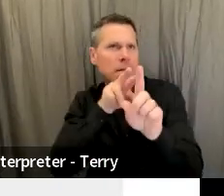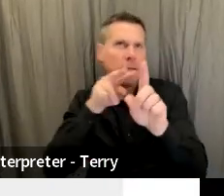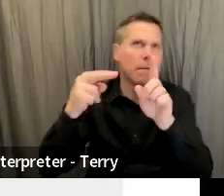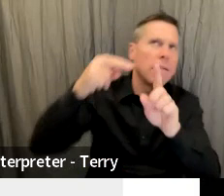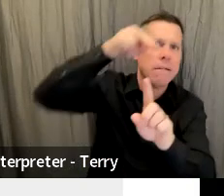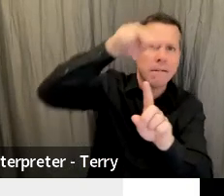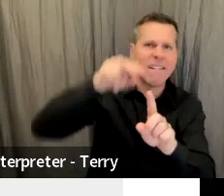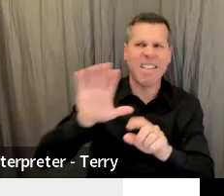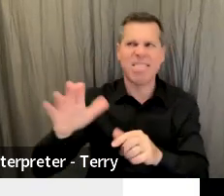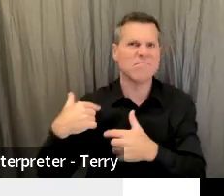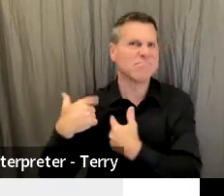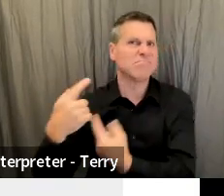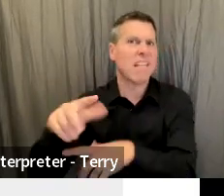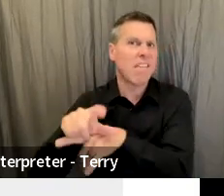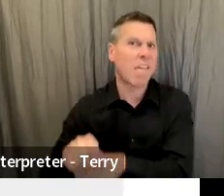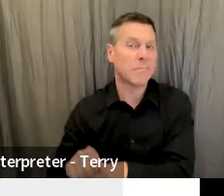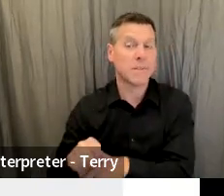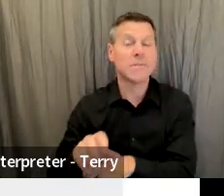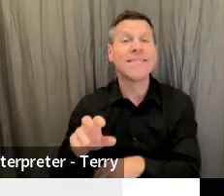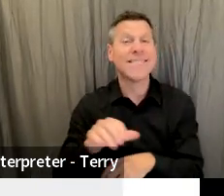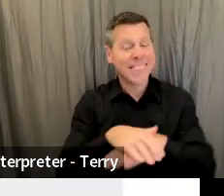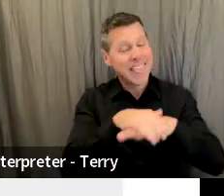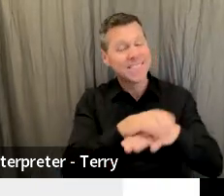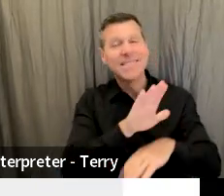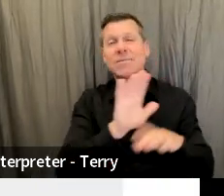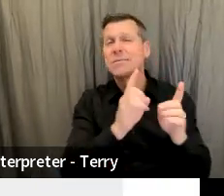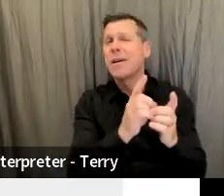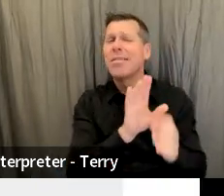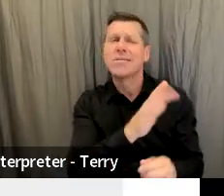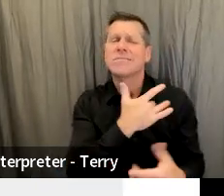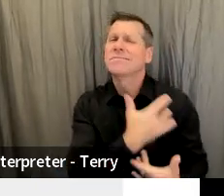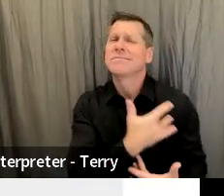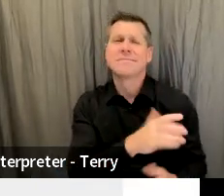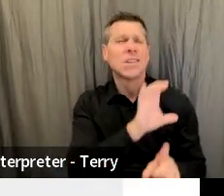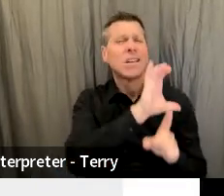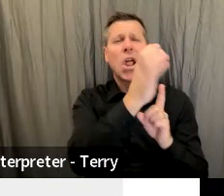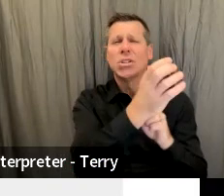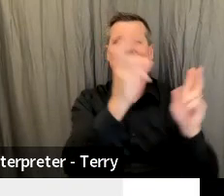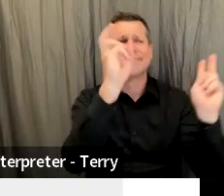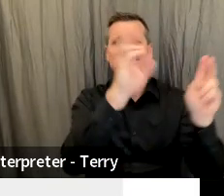That is the culture of the English department, the culture of the discipline. That's just how it's